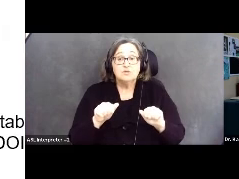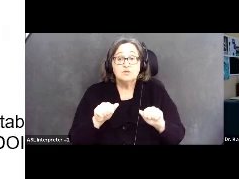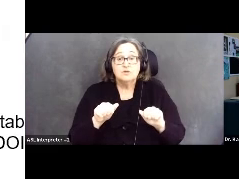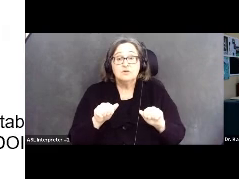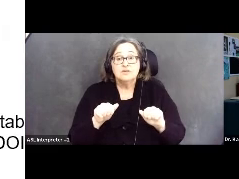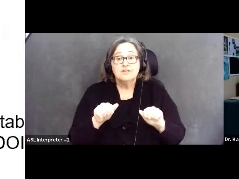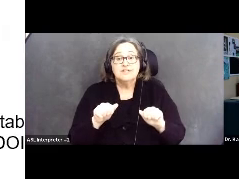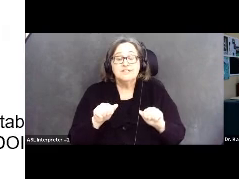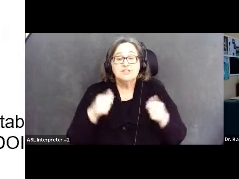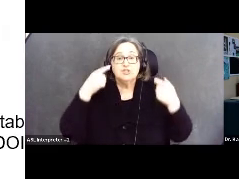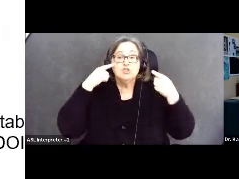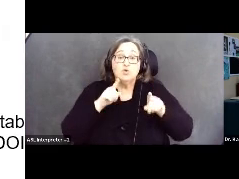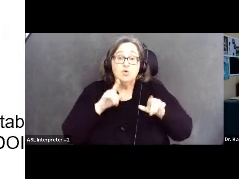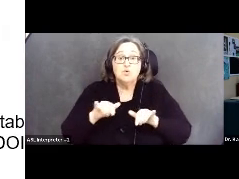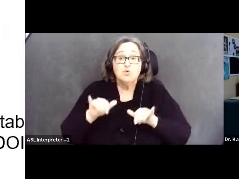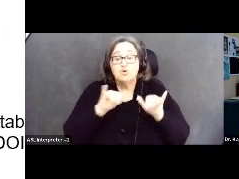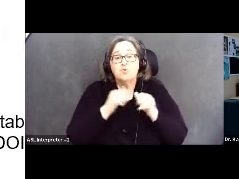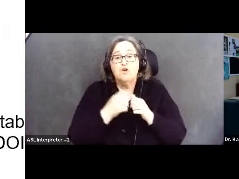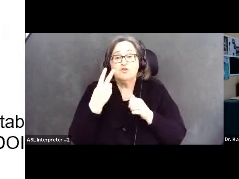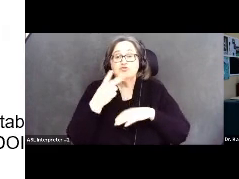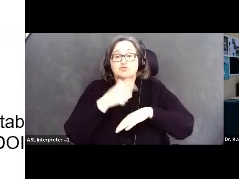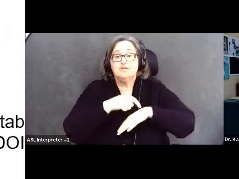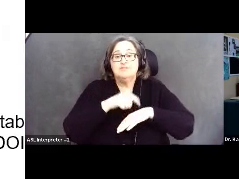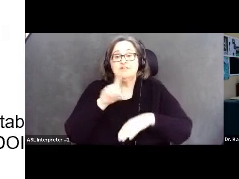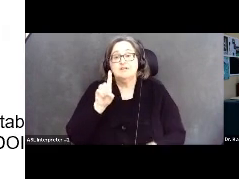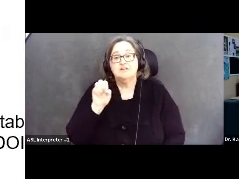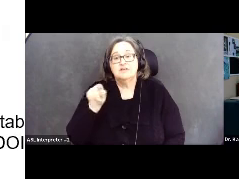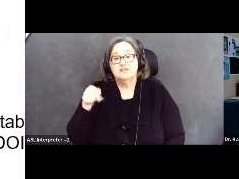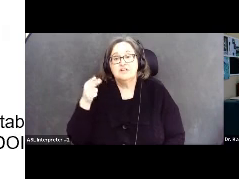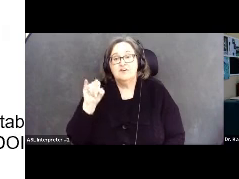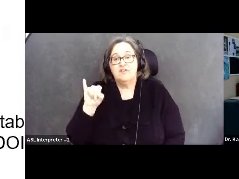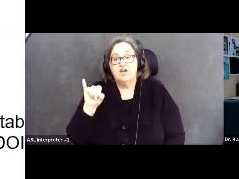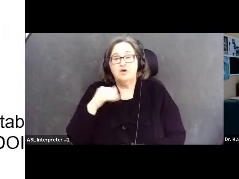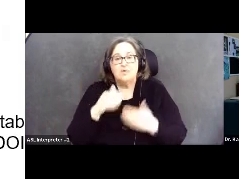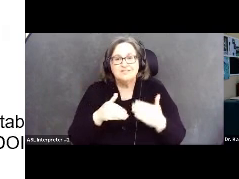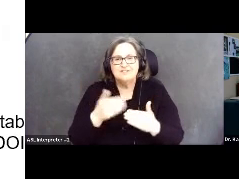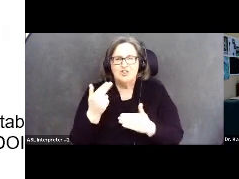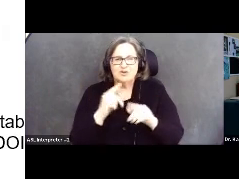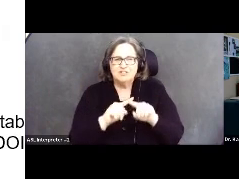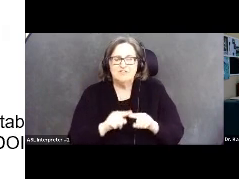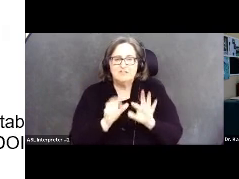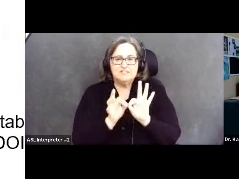reach consensus with two rounds of the Delhi process on 13 different statements that we all